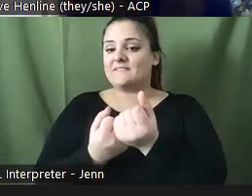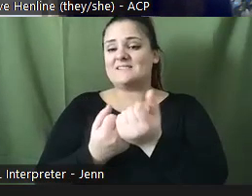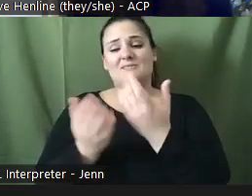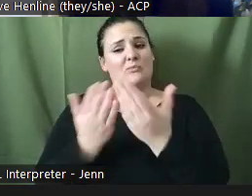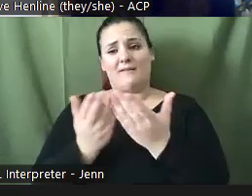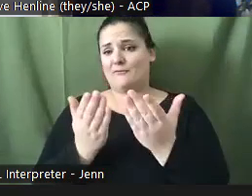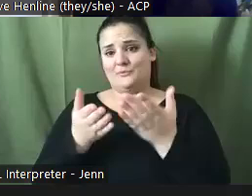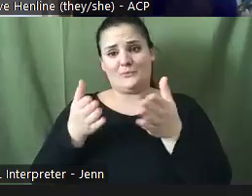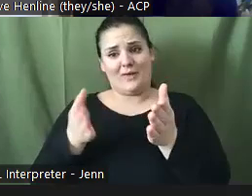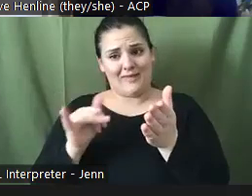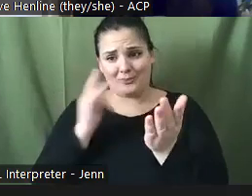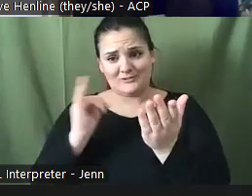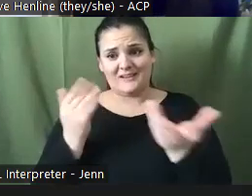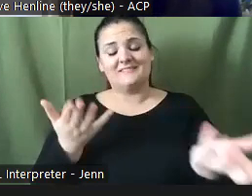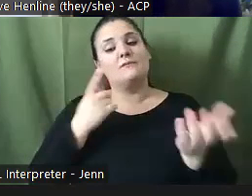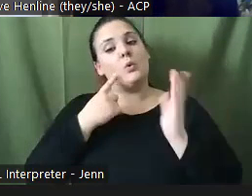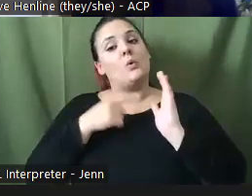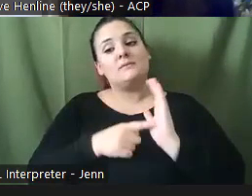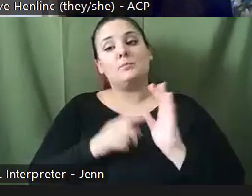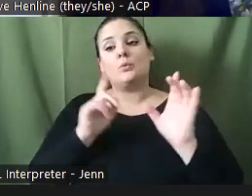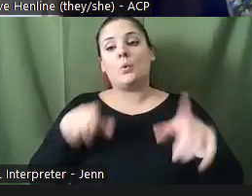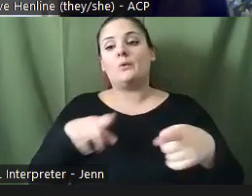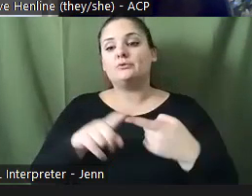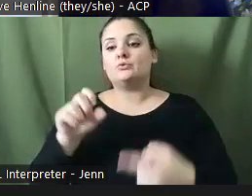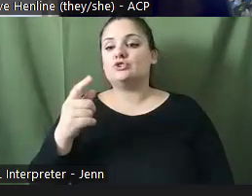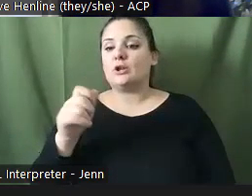they could be going to a domestic violence shelter, they could be reaching